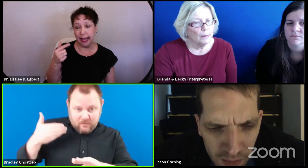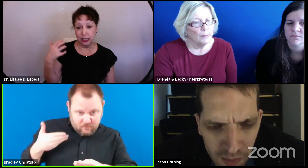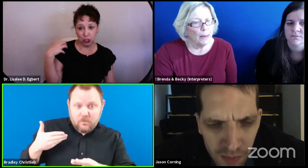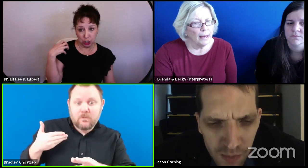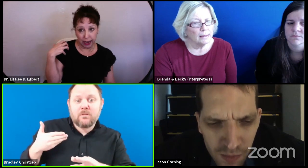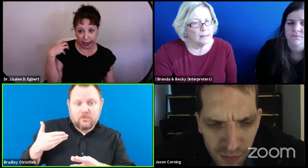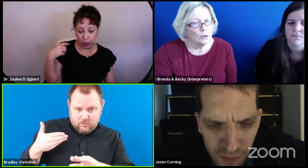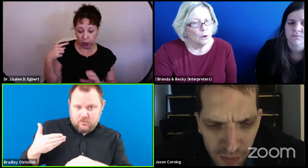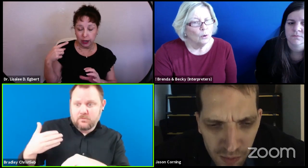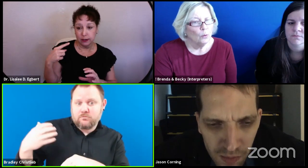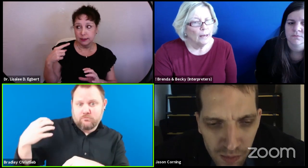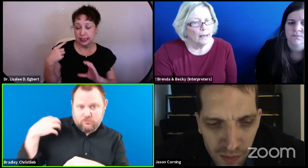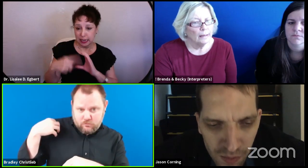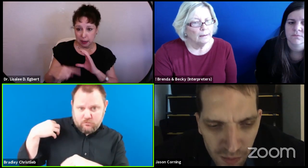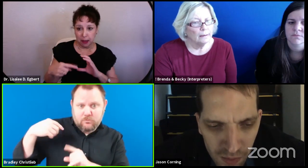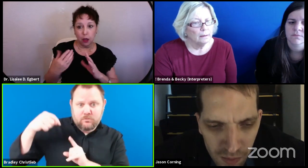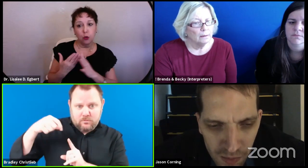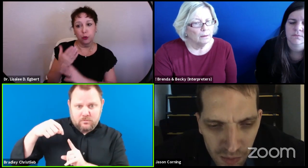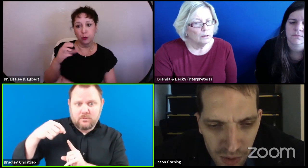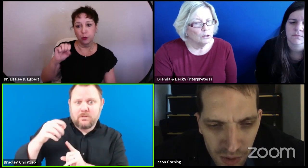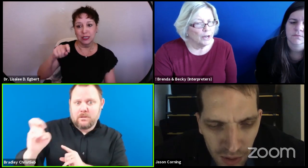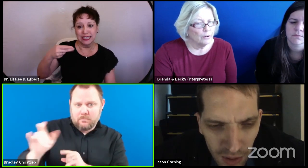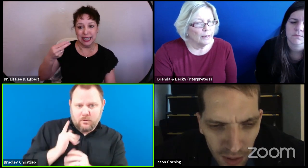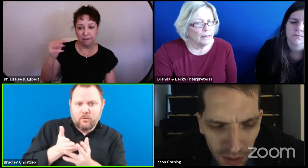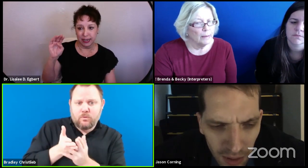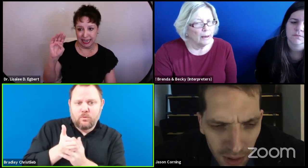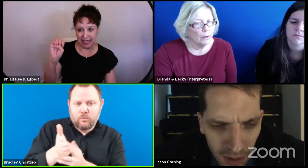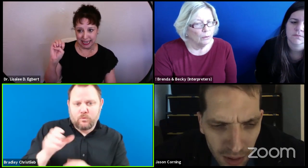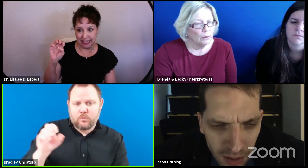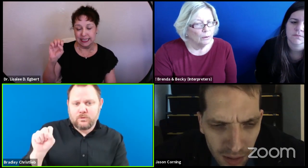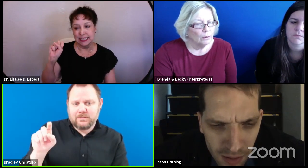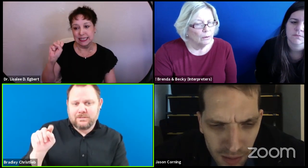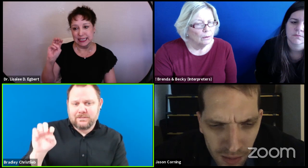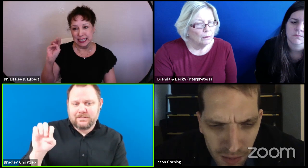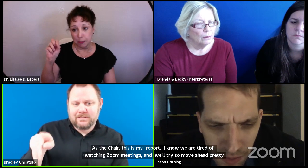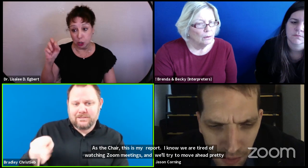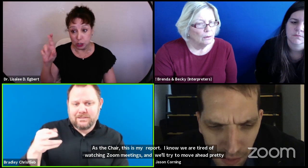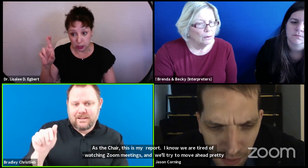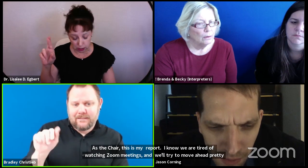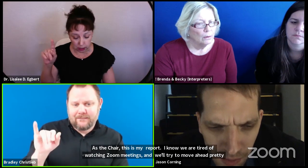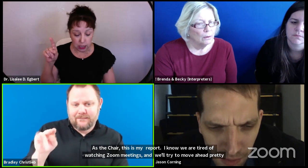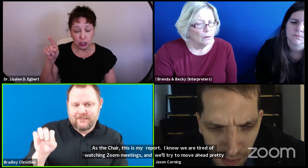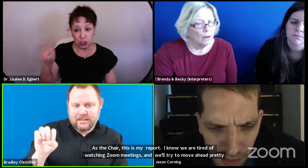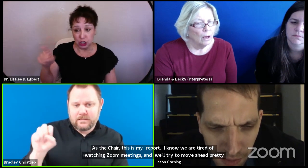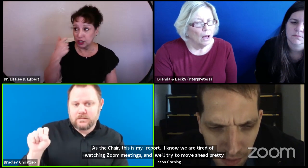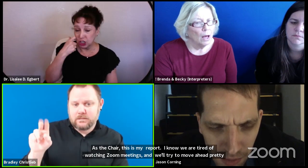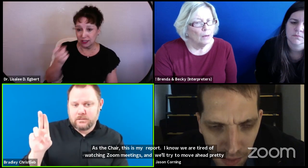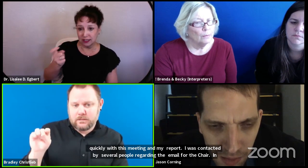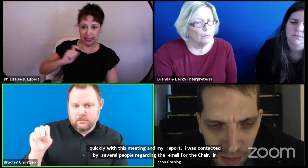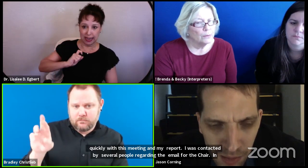In the past, we had a chair email.